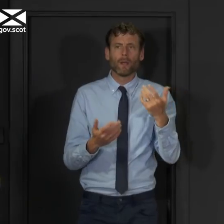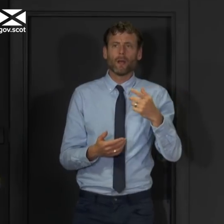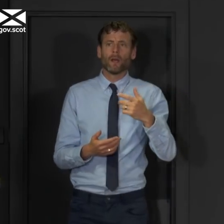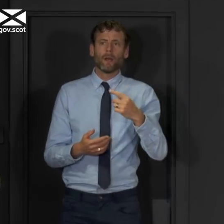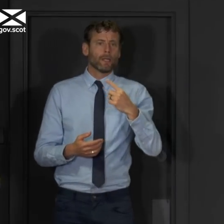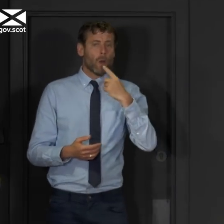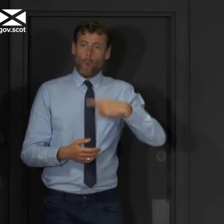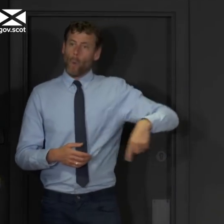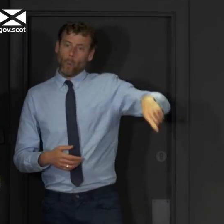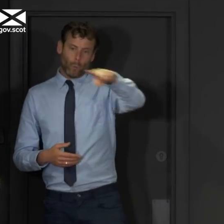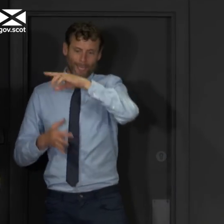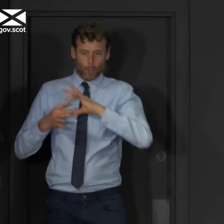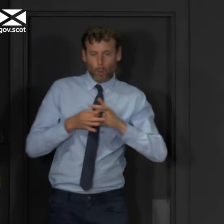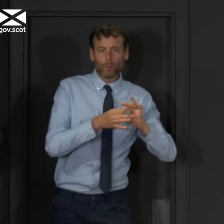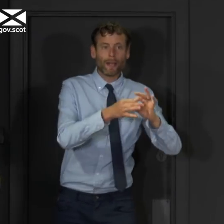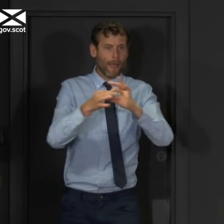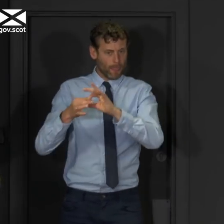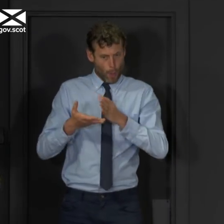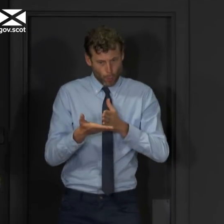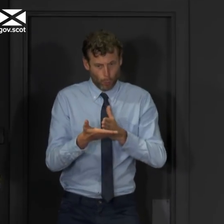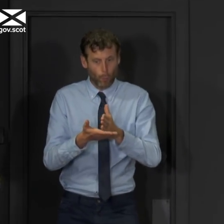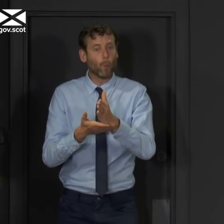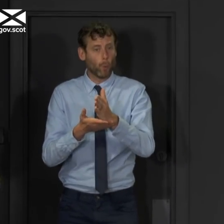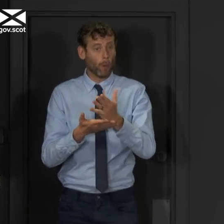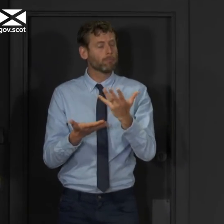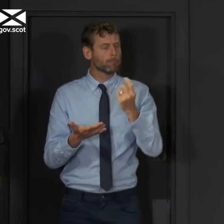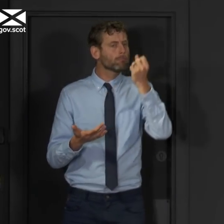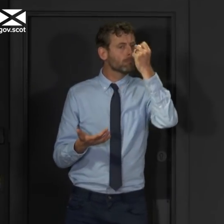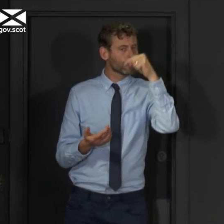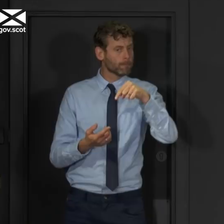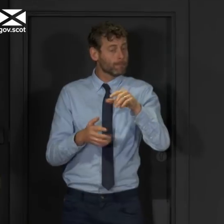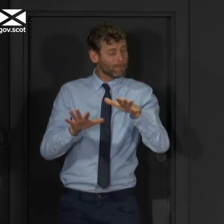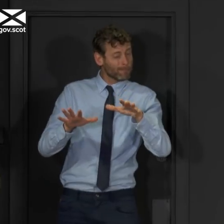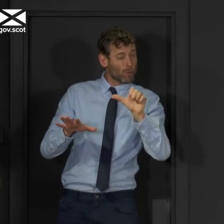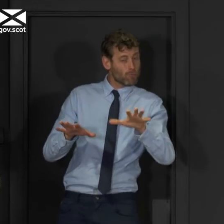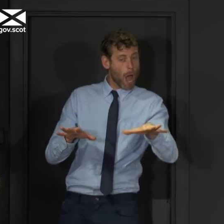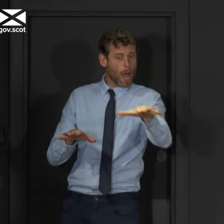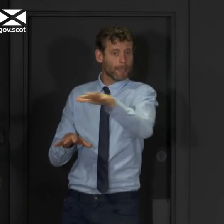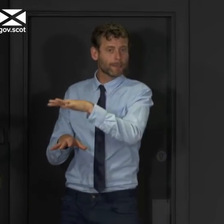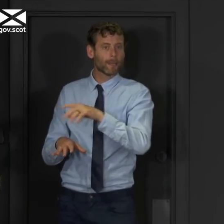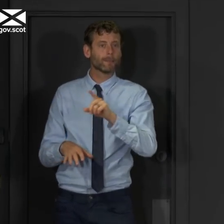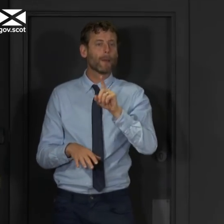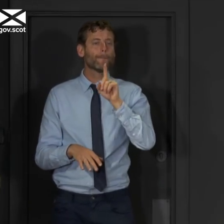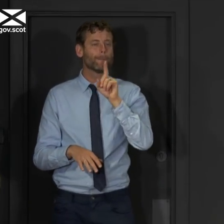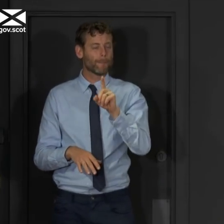at a very basic level this is true, but that kind of statement masks the reality that for